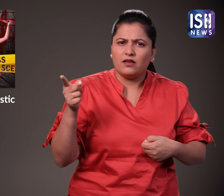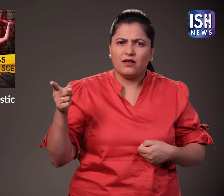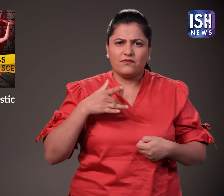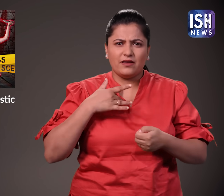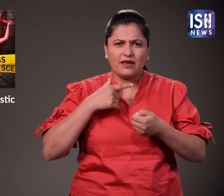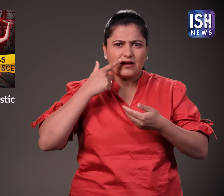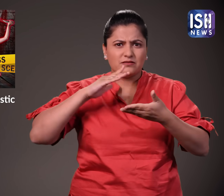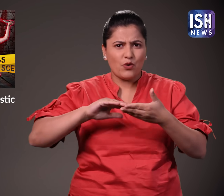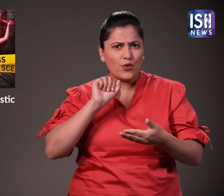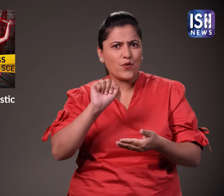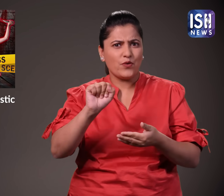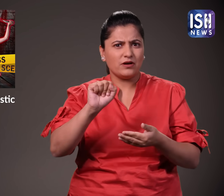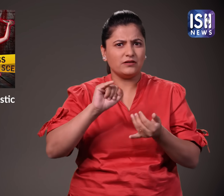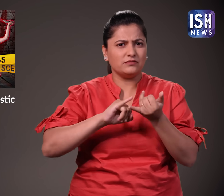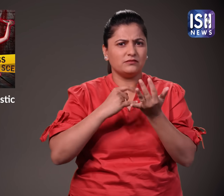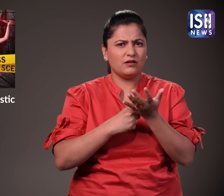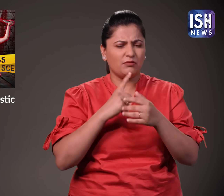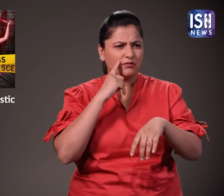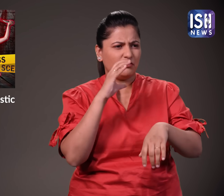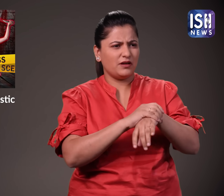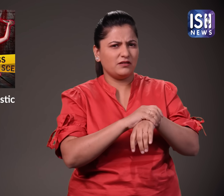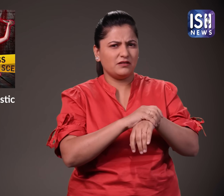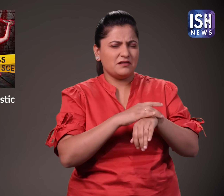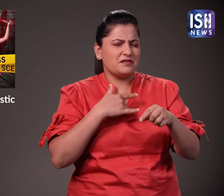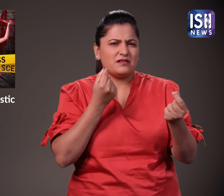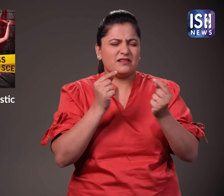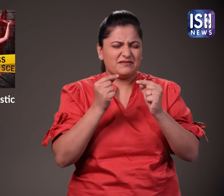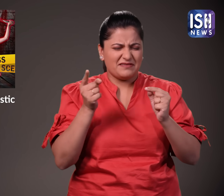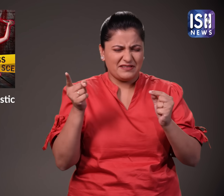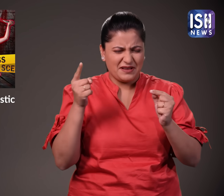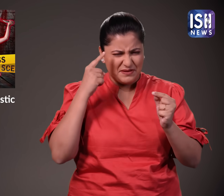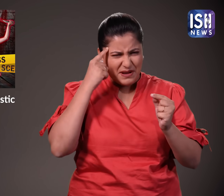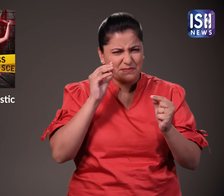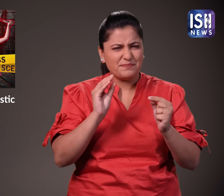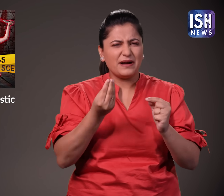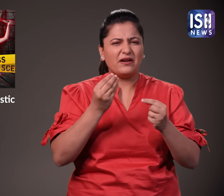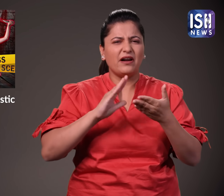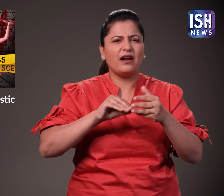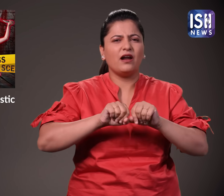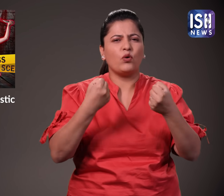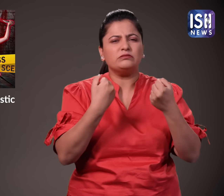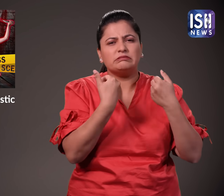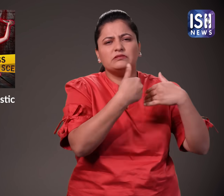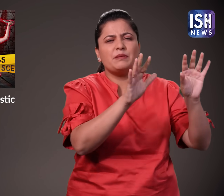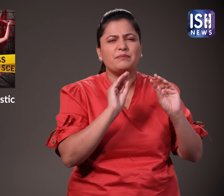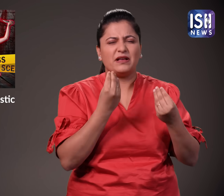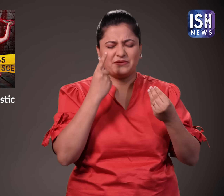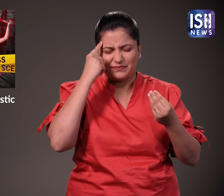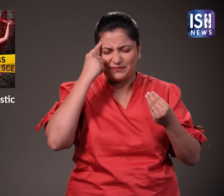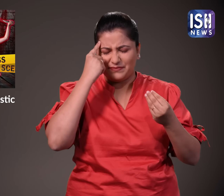Saurabh discovered about Muskan and Sahil's affair and even considered divorce.